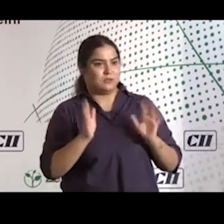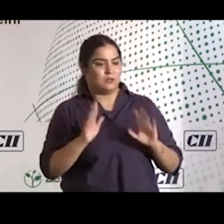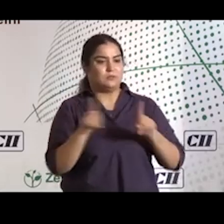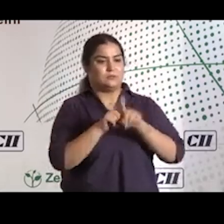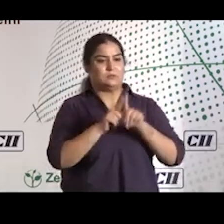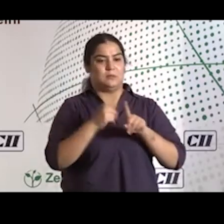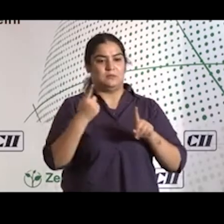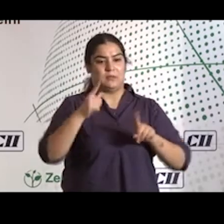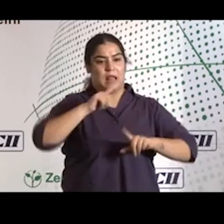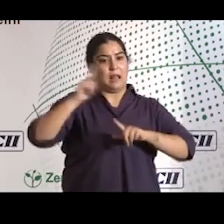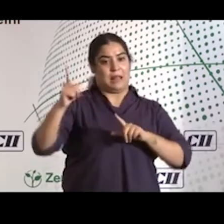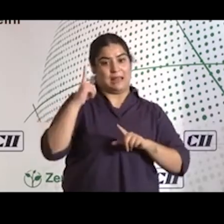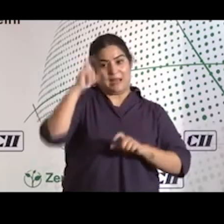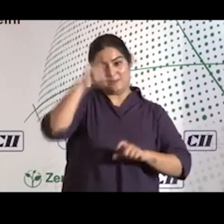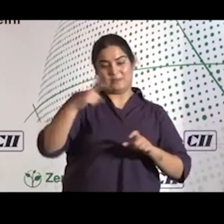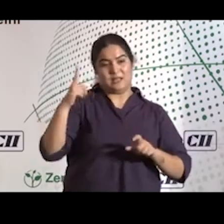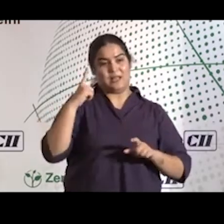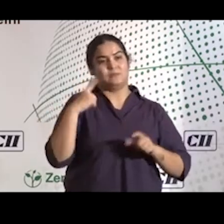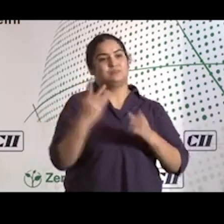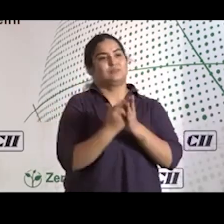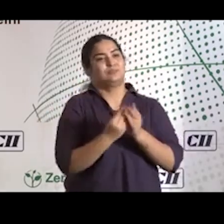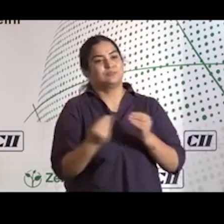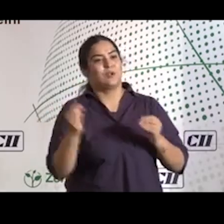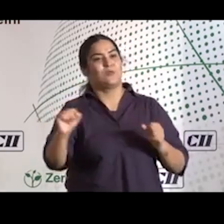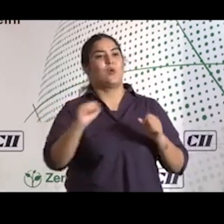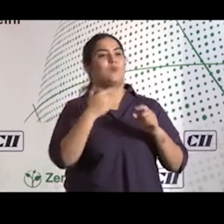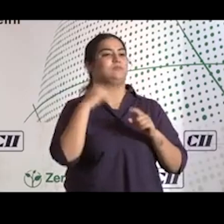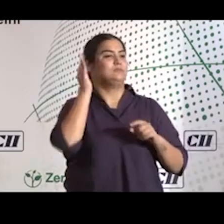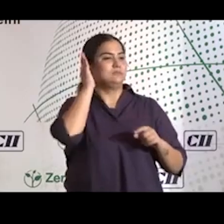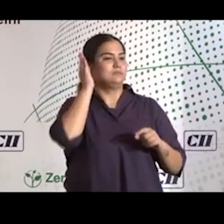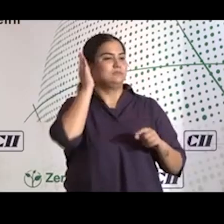That's where kind of definition and technology